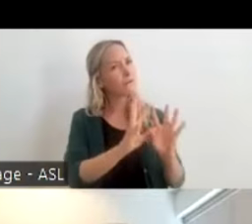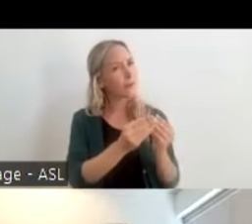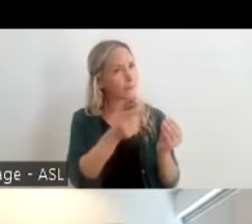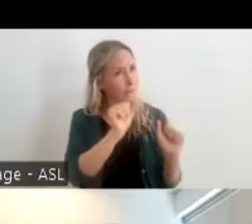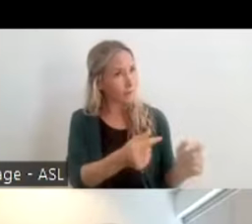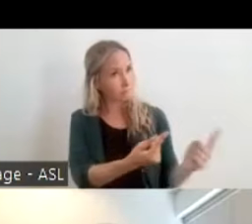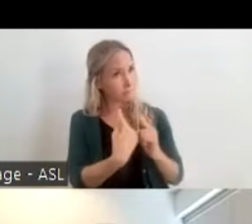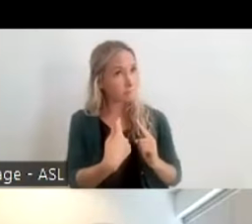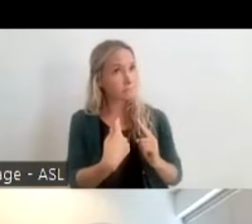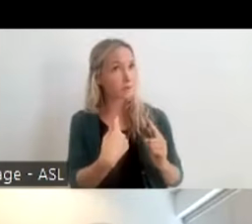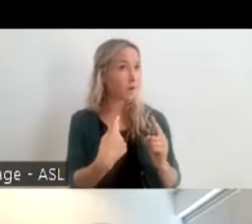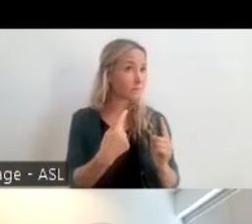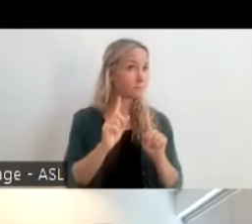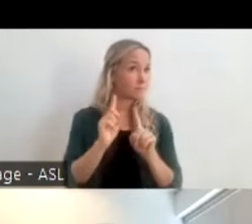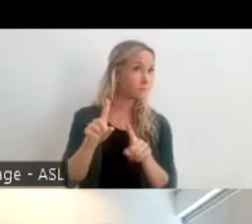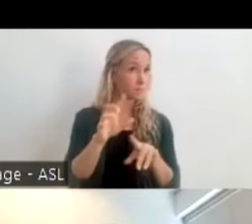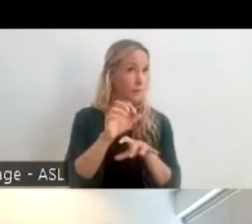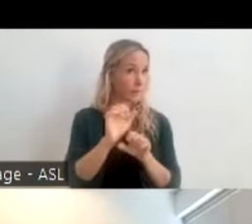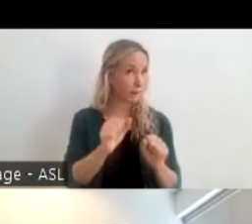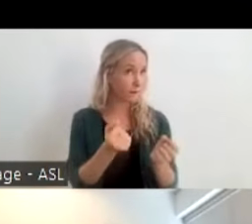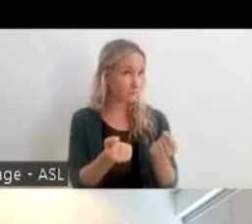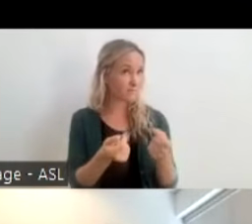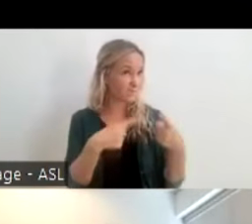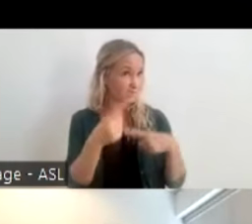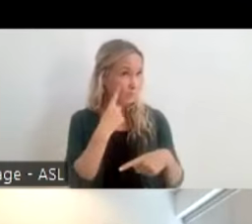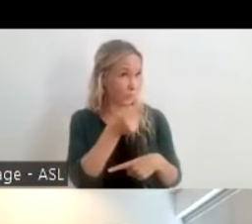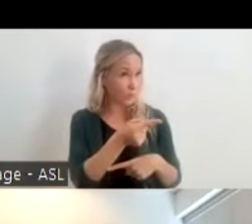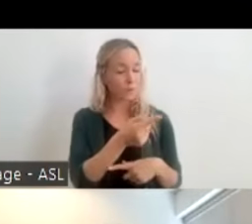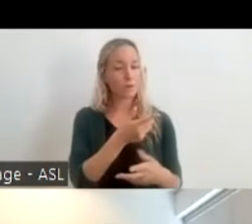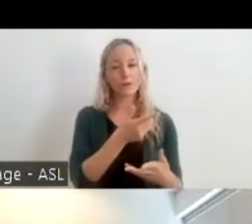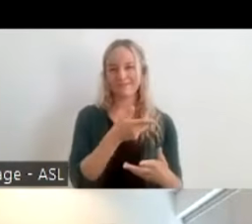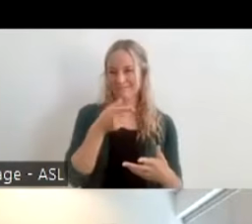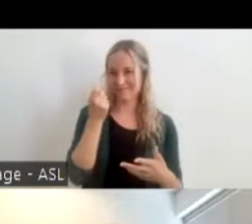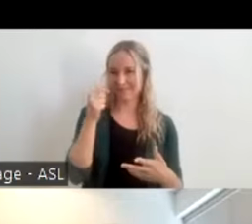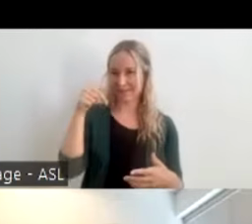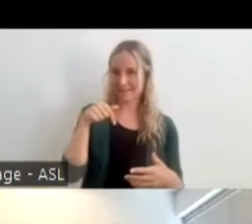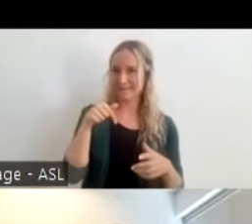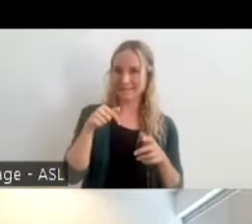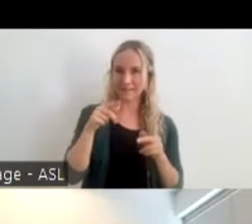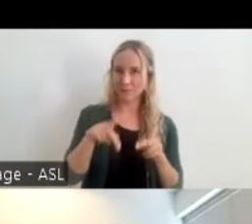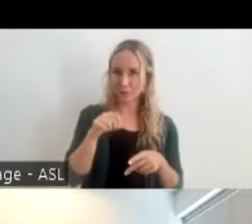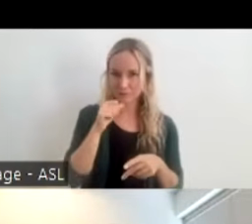communication for people with disabilities, The place of public accommodation has to provide